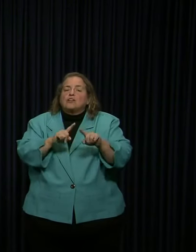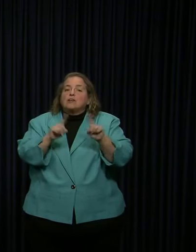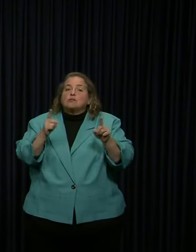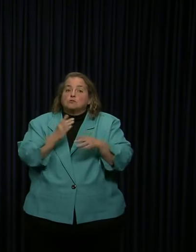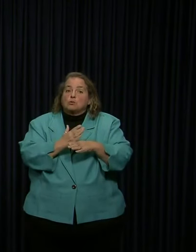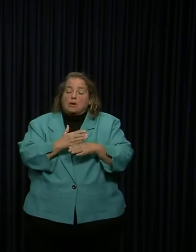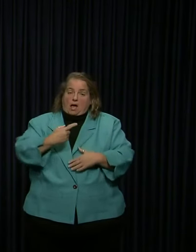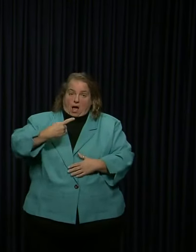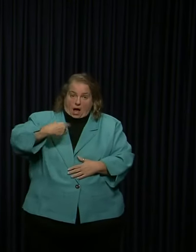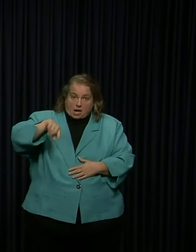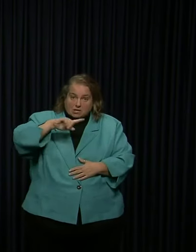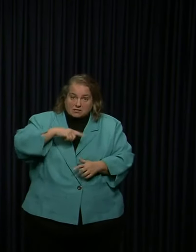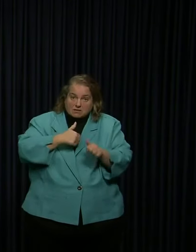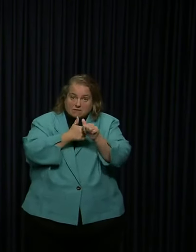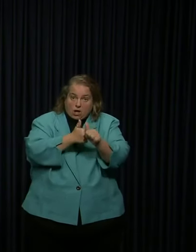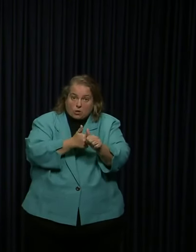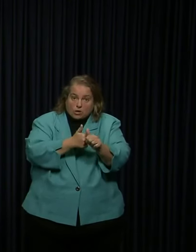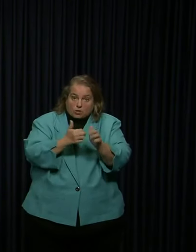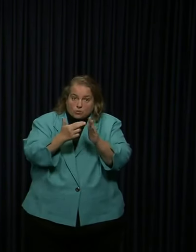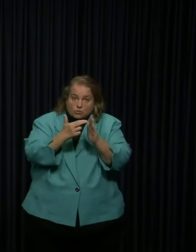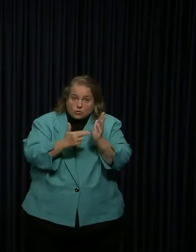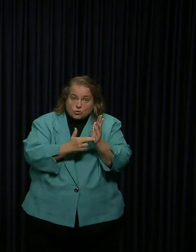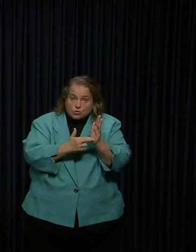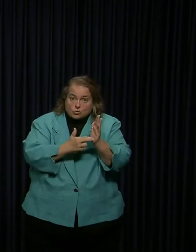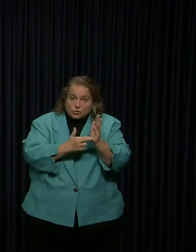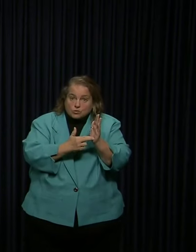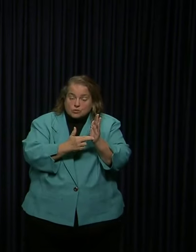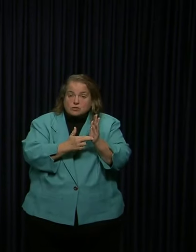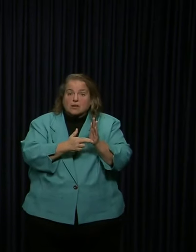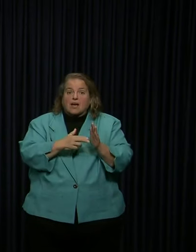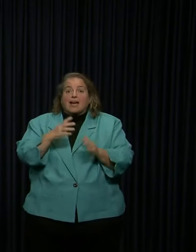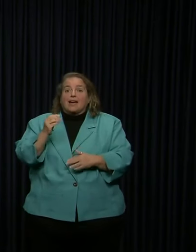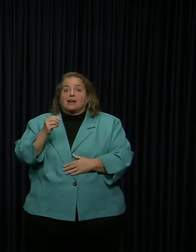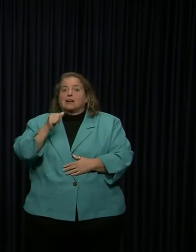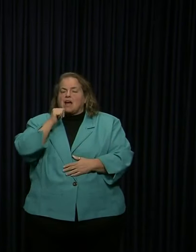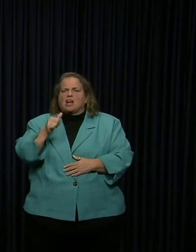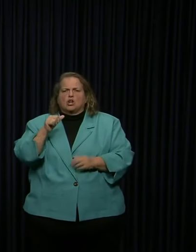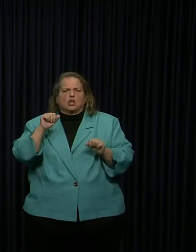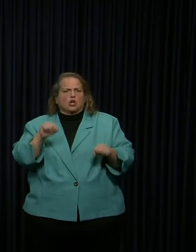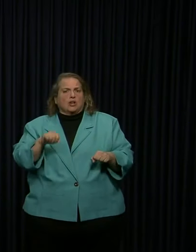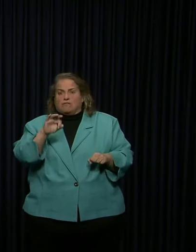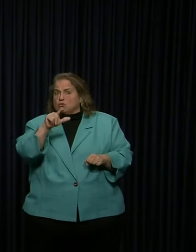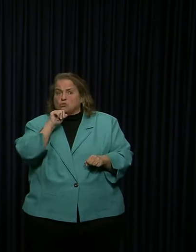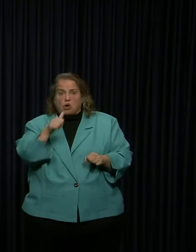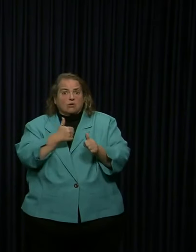ALL AROUND US, AND THIS OUGHT TO